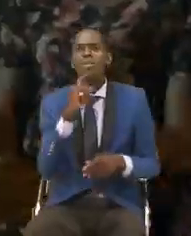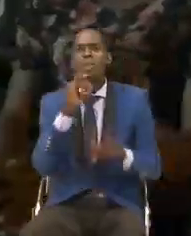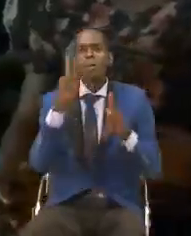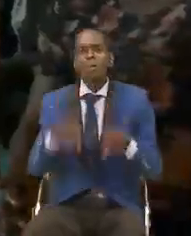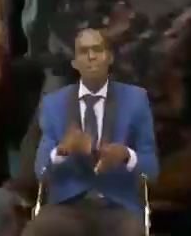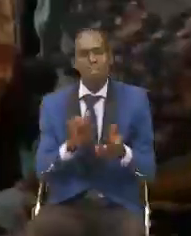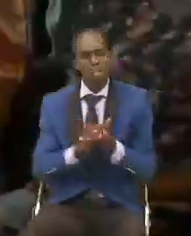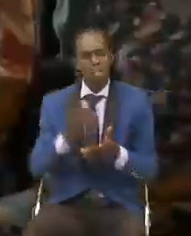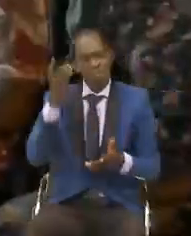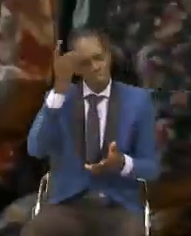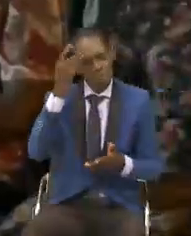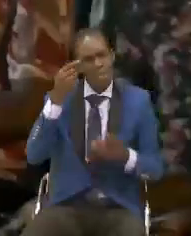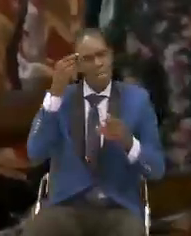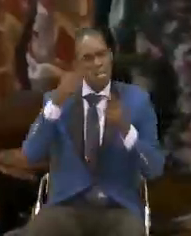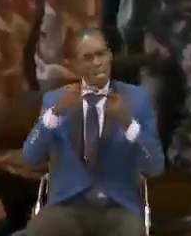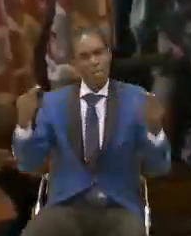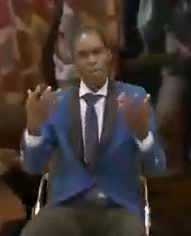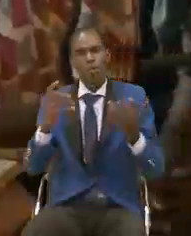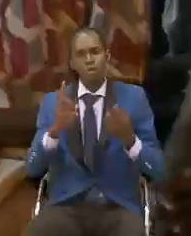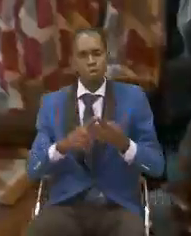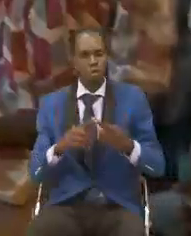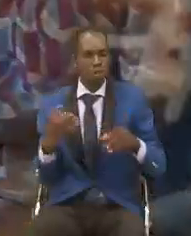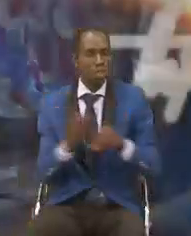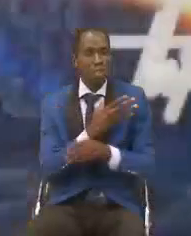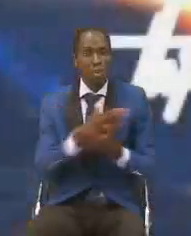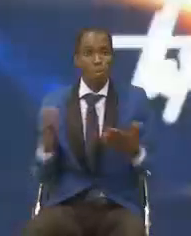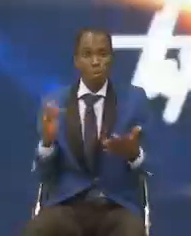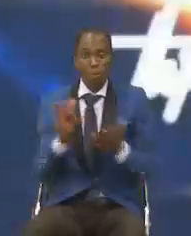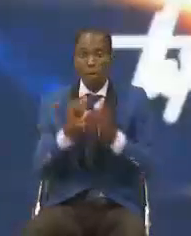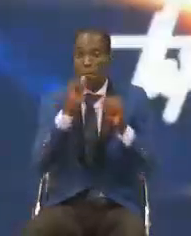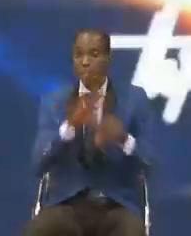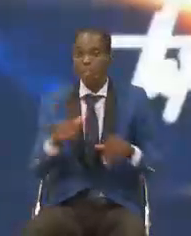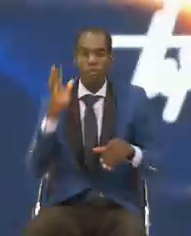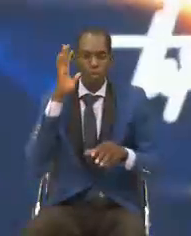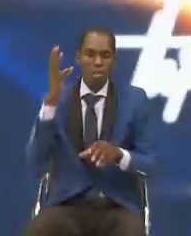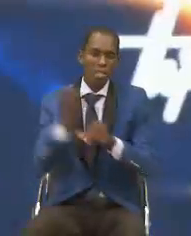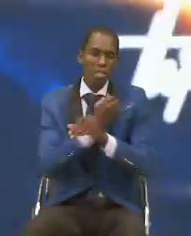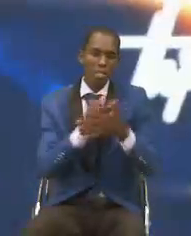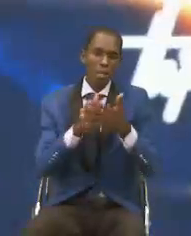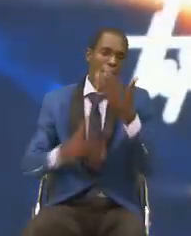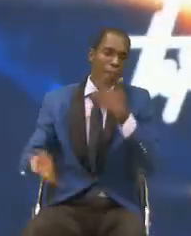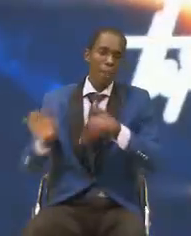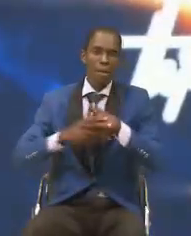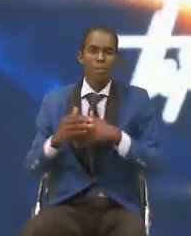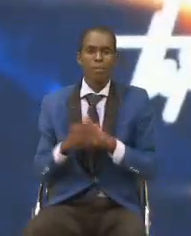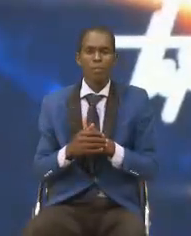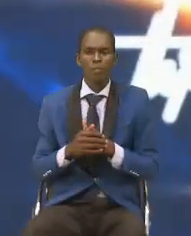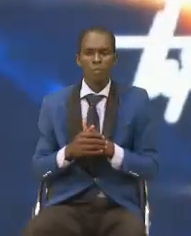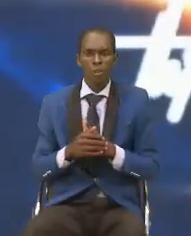all your destiny that satan and the enemies wanted to take away that destiny you take it back